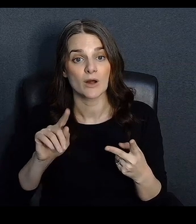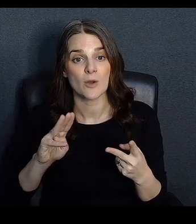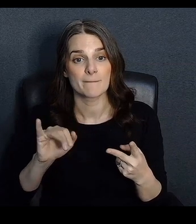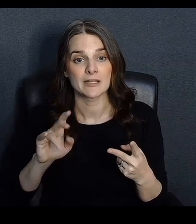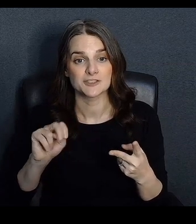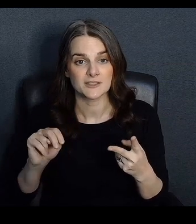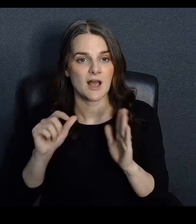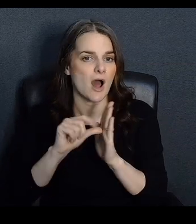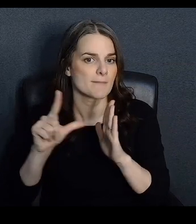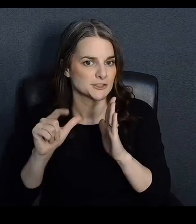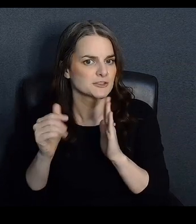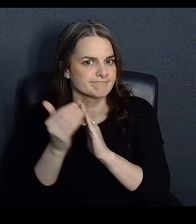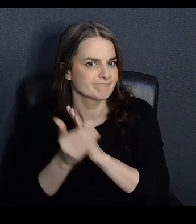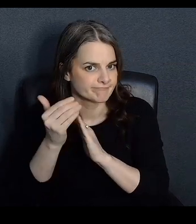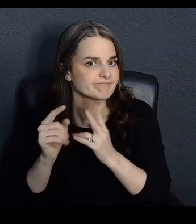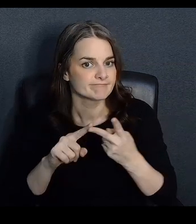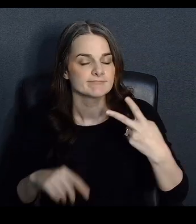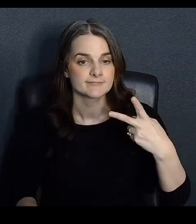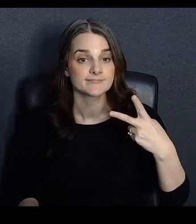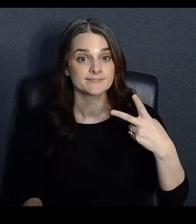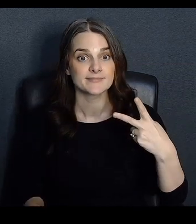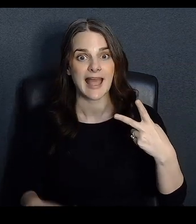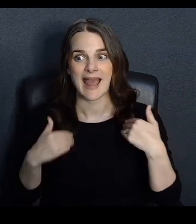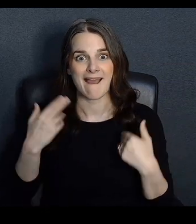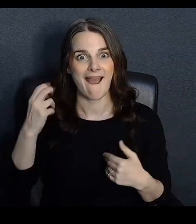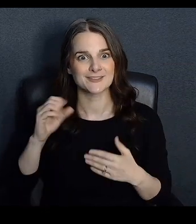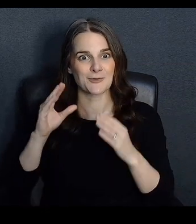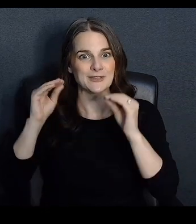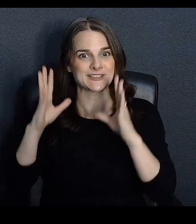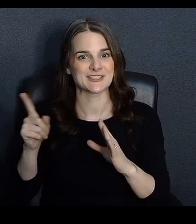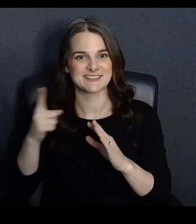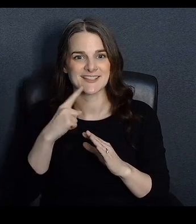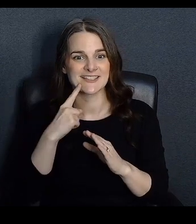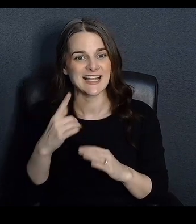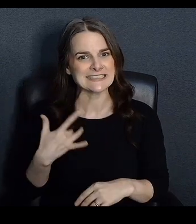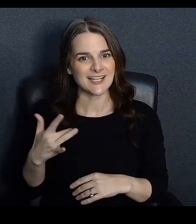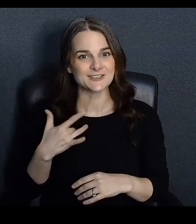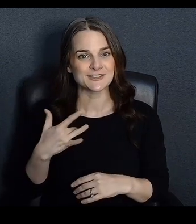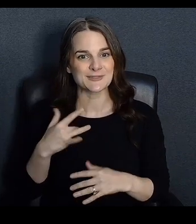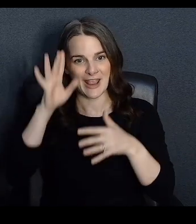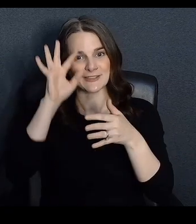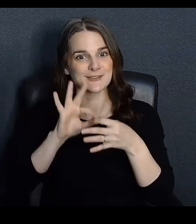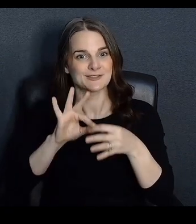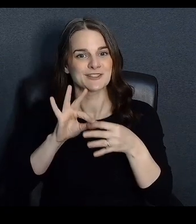So I had a high school teacher who swore by the notion that sensory associations strengthen memory.